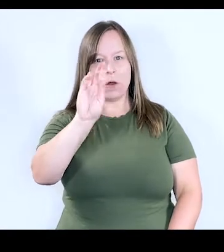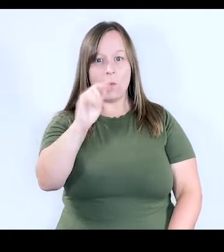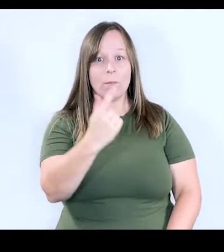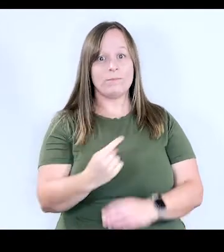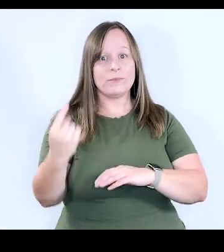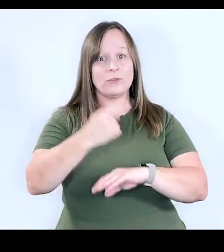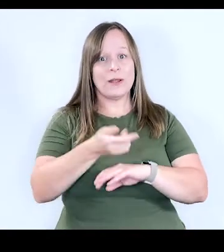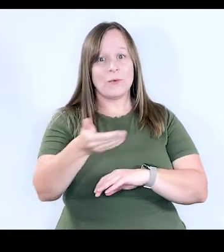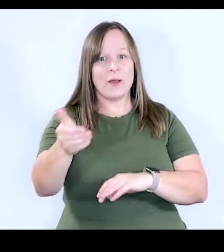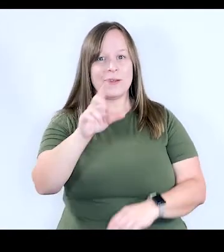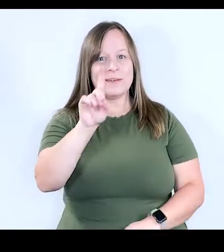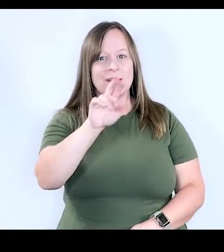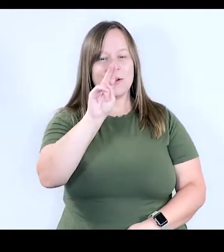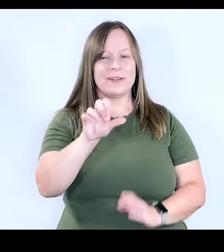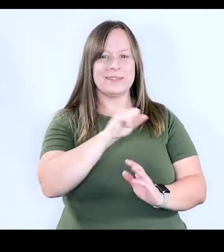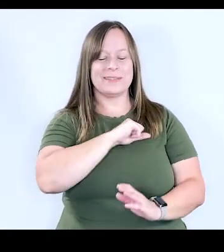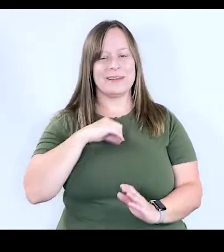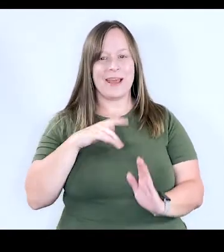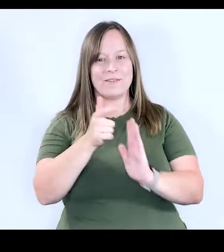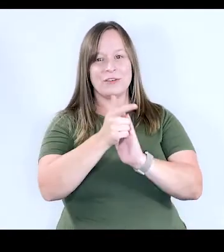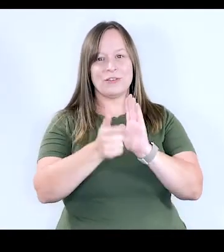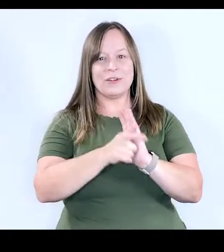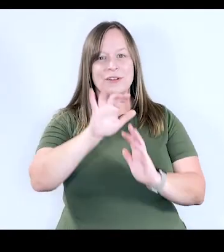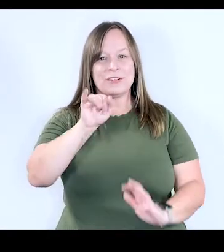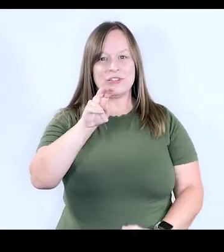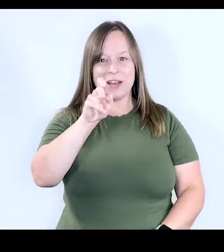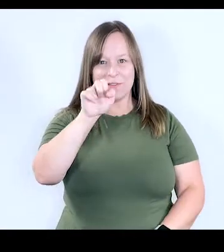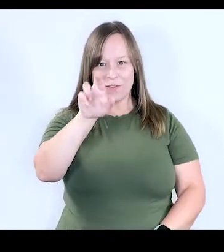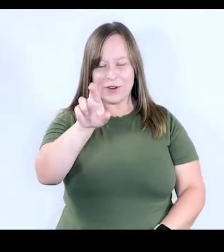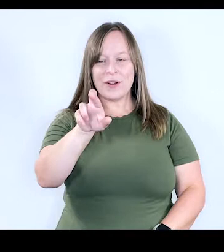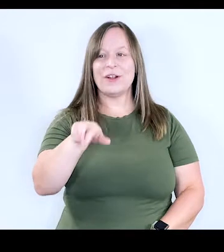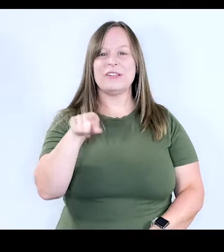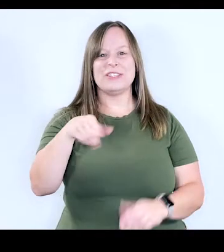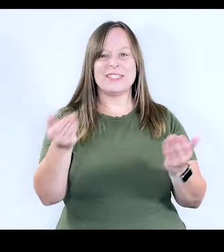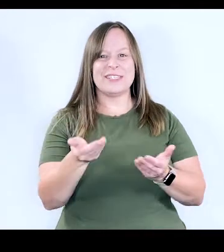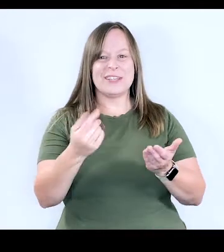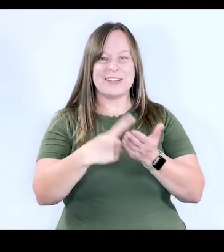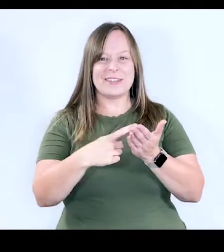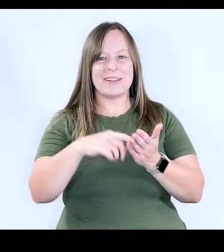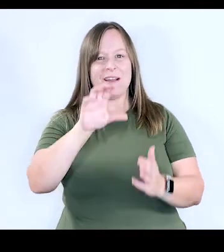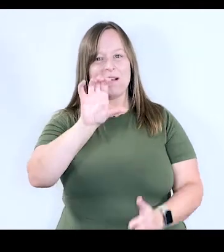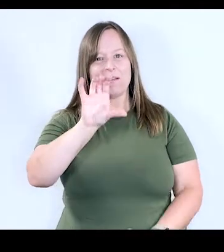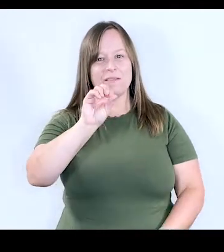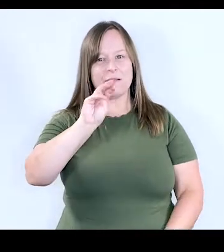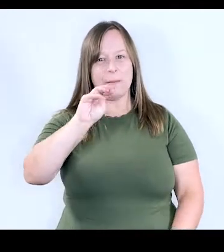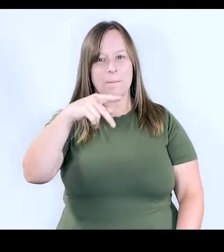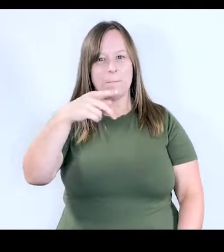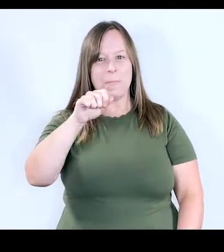Today, we welcome DRNY staff attorney Jennifer Feeley. She's here to discuss compensatory education